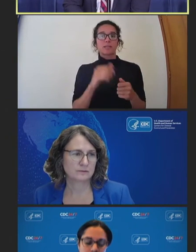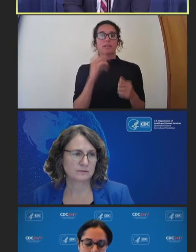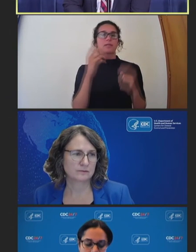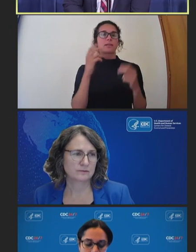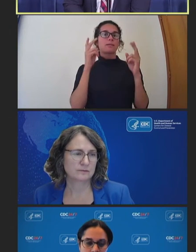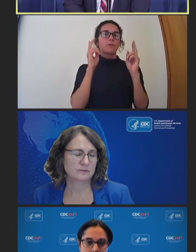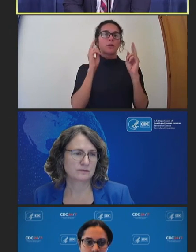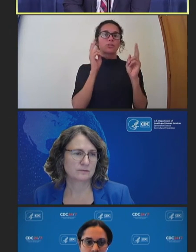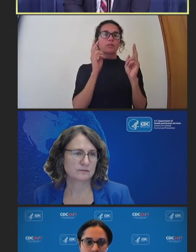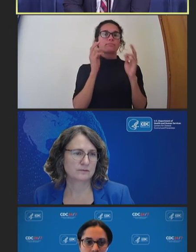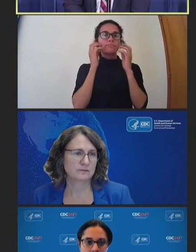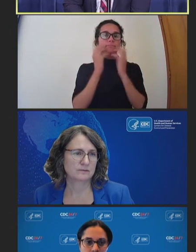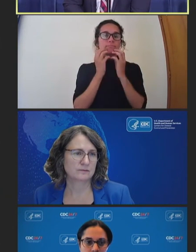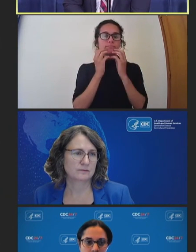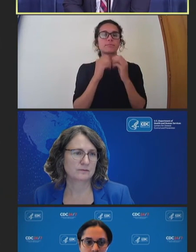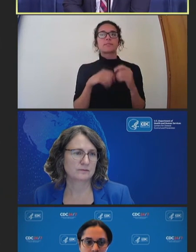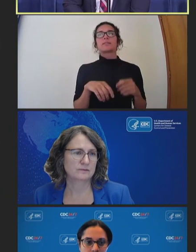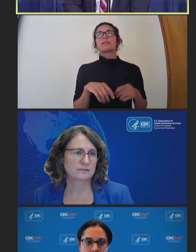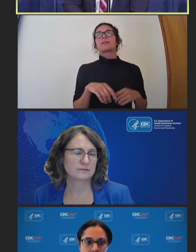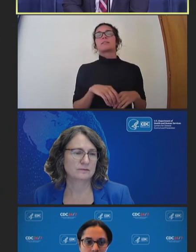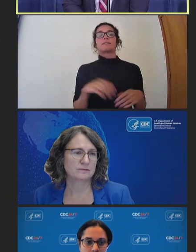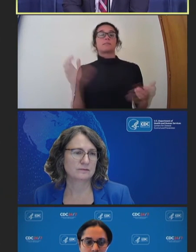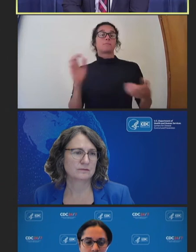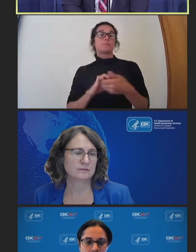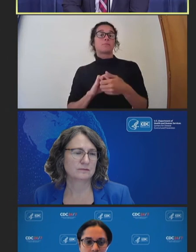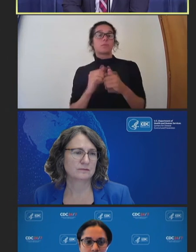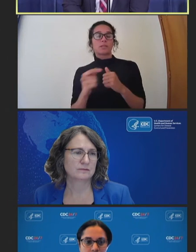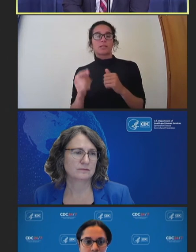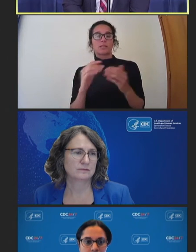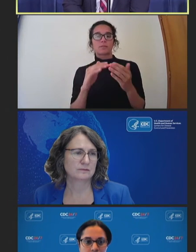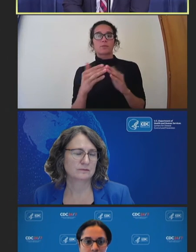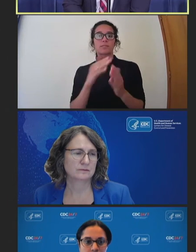partnerships with community centers and things of that nature. So,